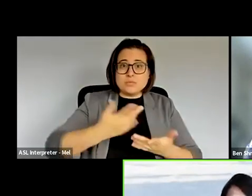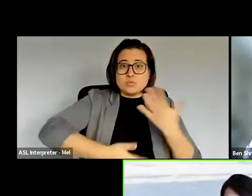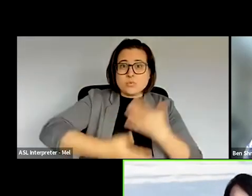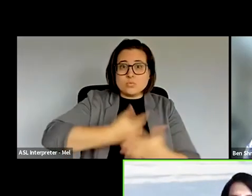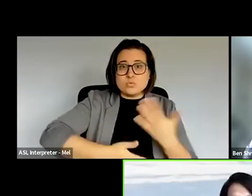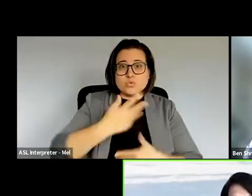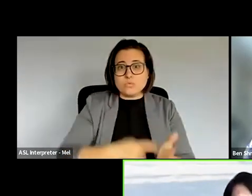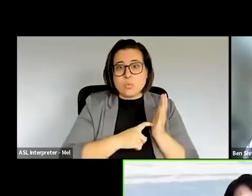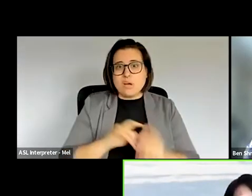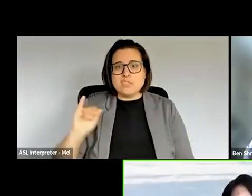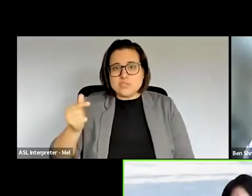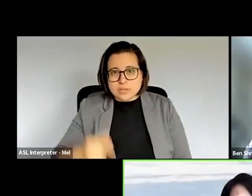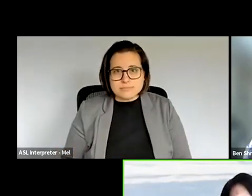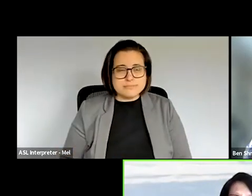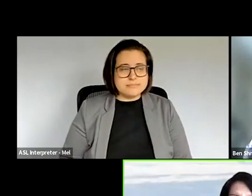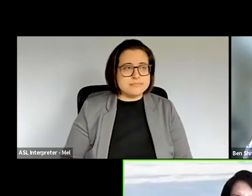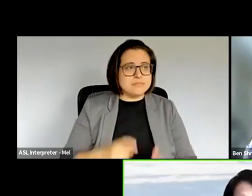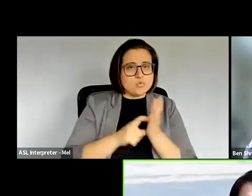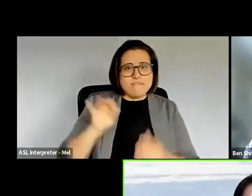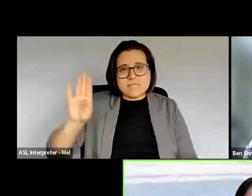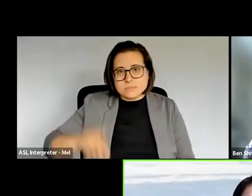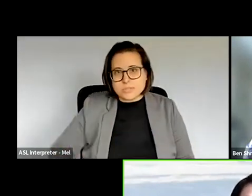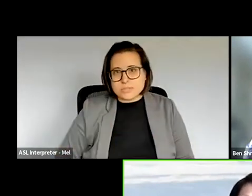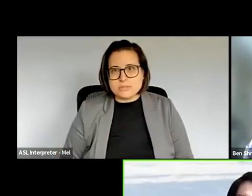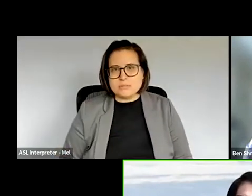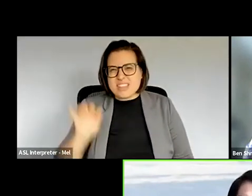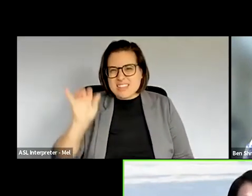to be on Instagram, you have to be on Facebook. That's the kind of competition that I'm talking